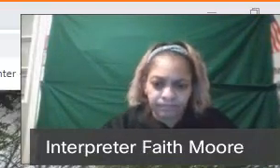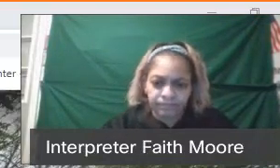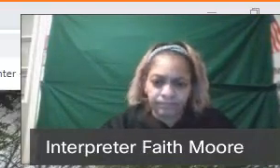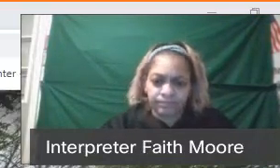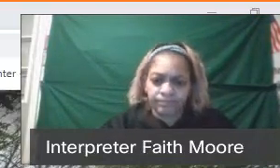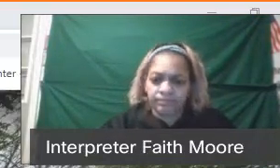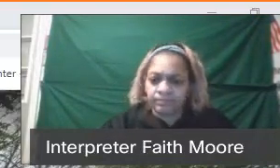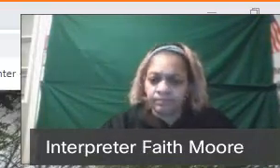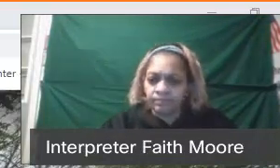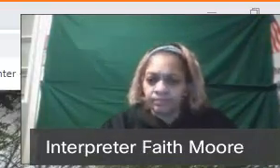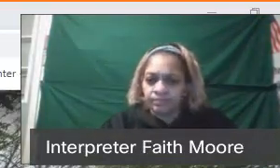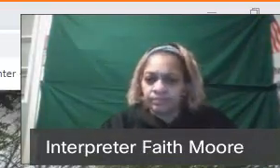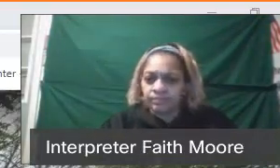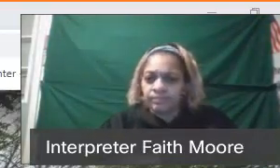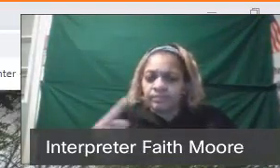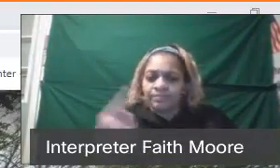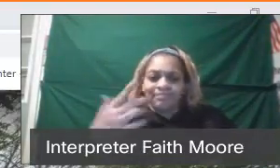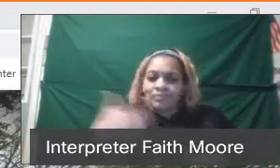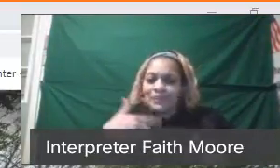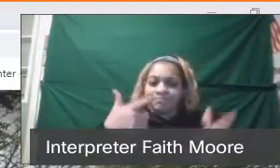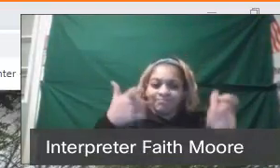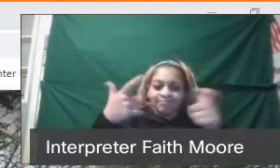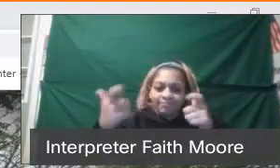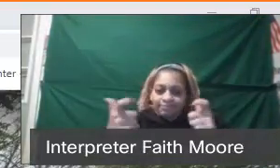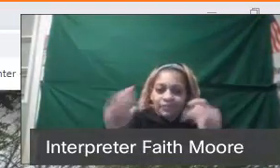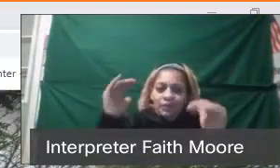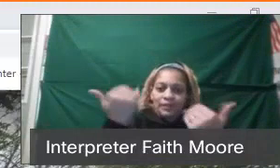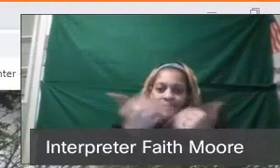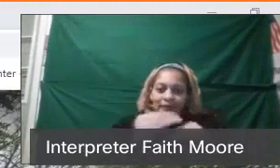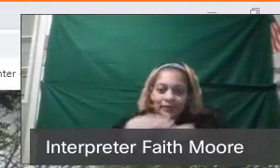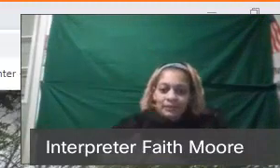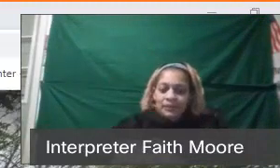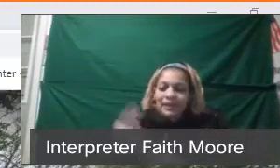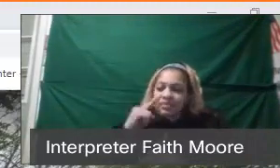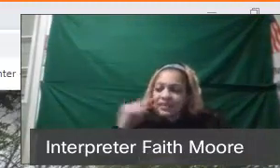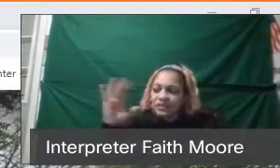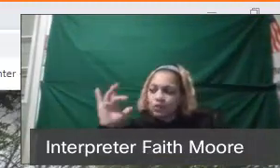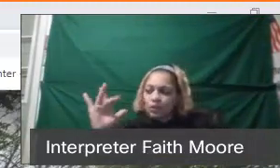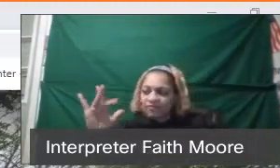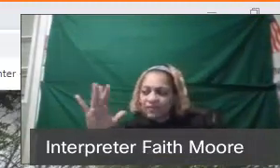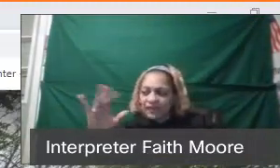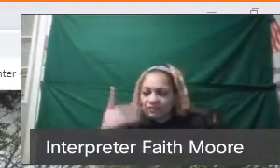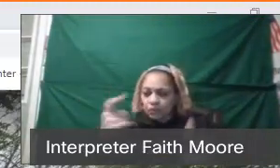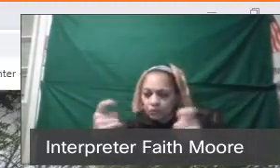My hours is it now? So that's the statement. The 25 north of.